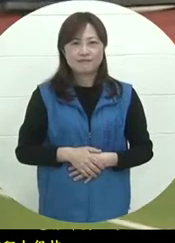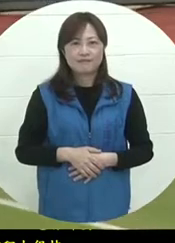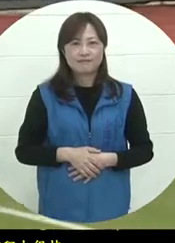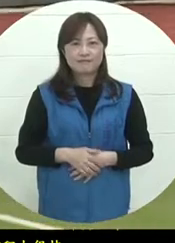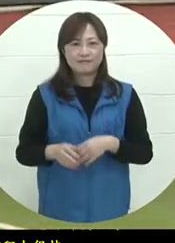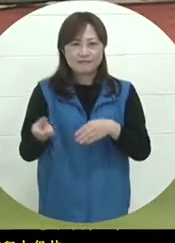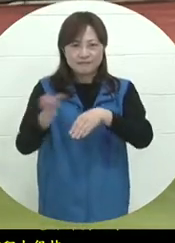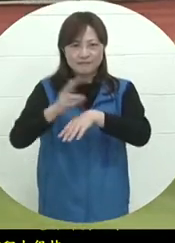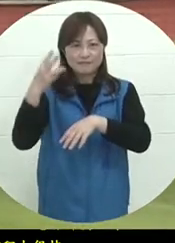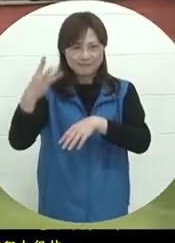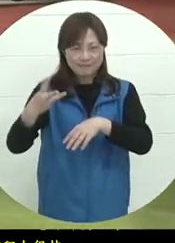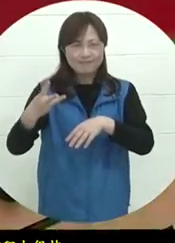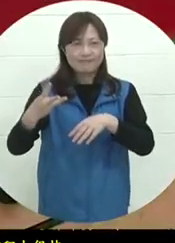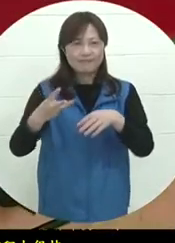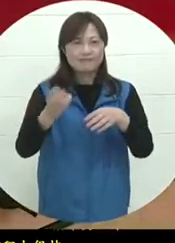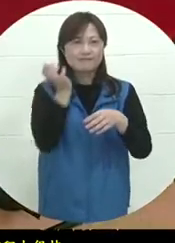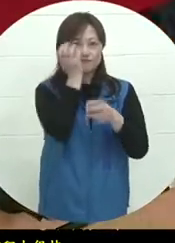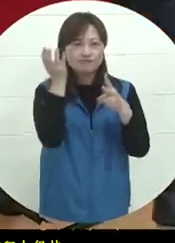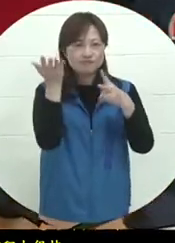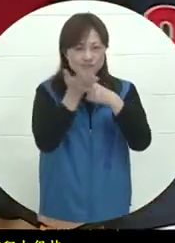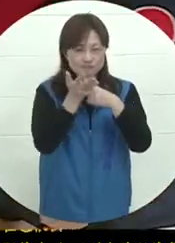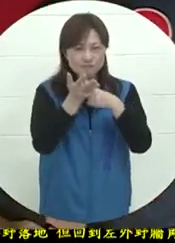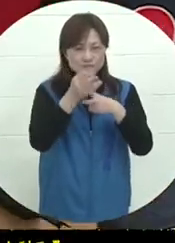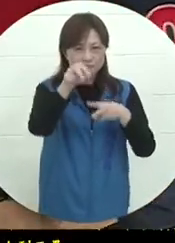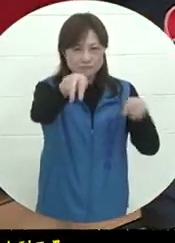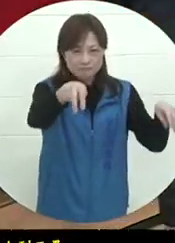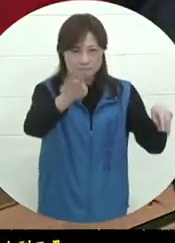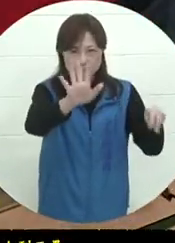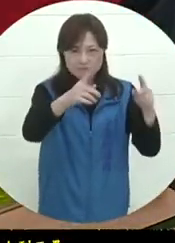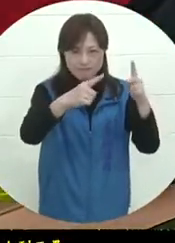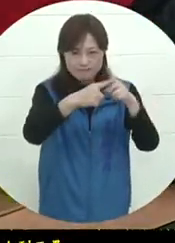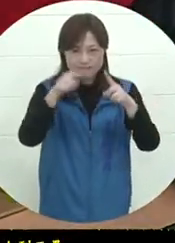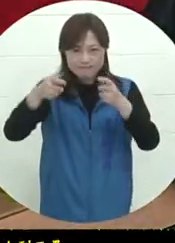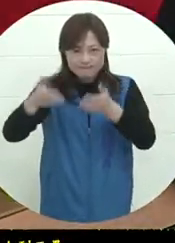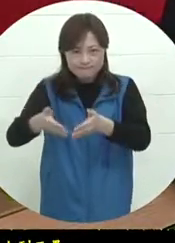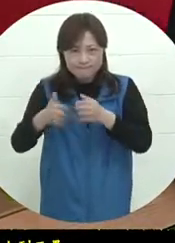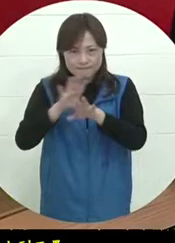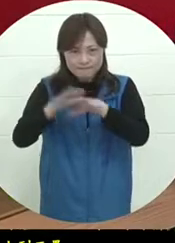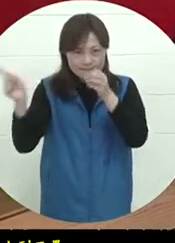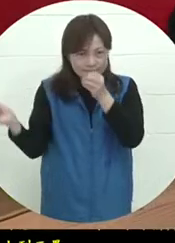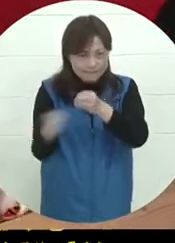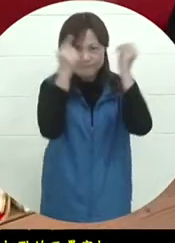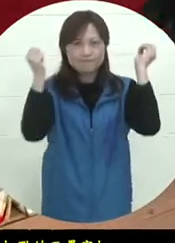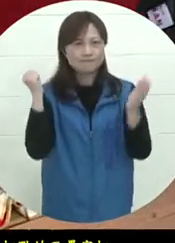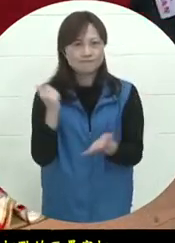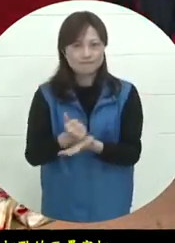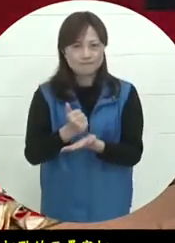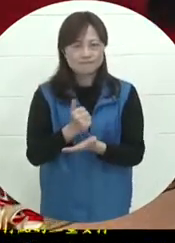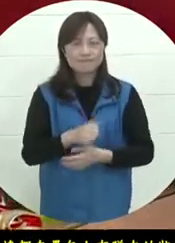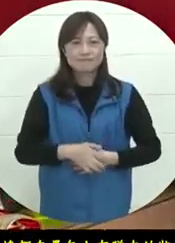were all important hits when there were teammates on the bases. Two hits by two people appeared in the third inning,